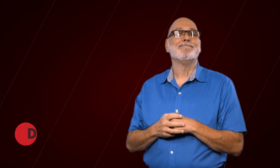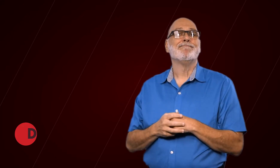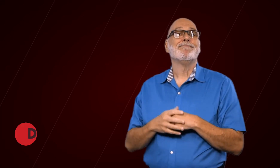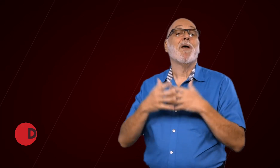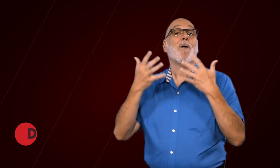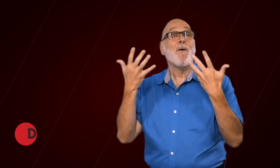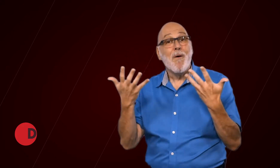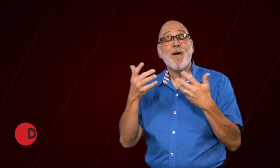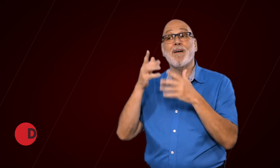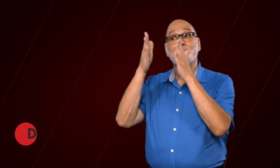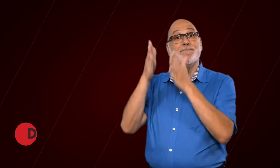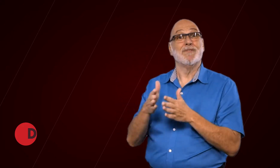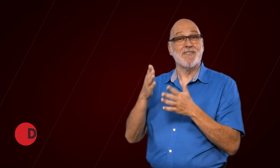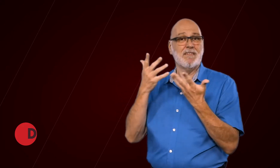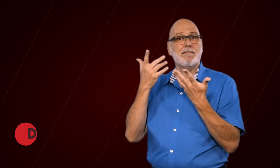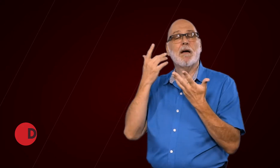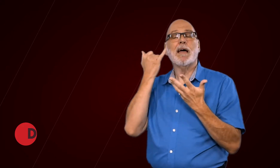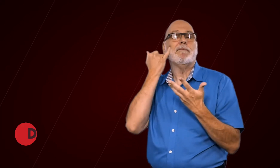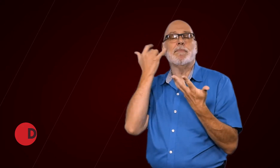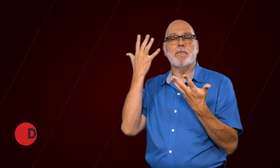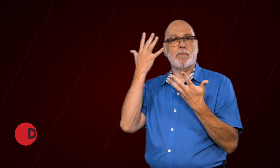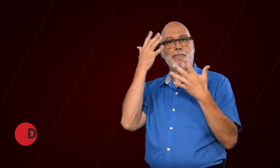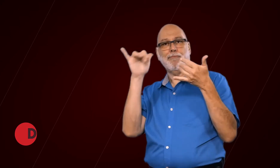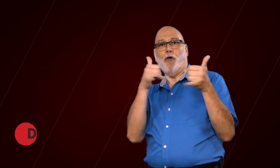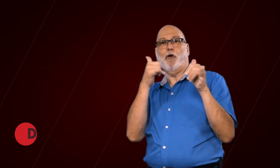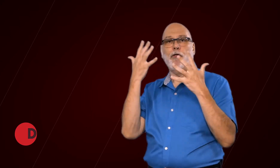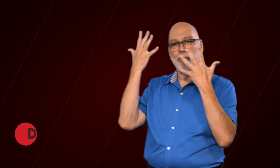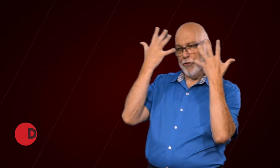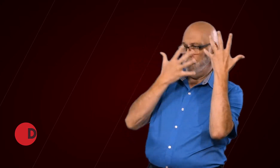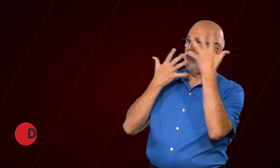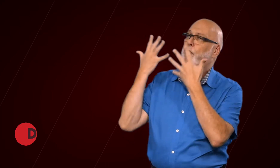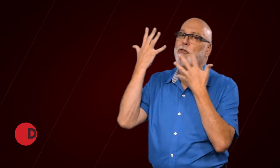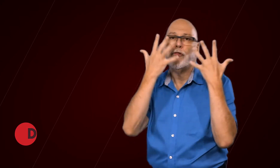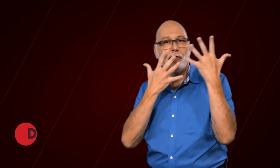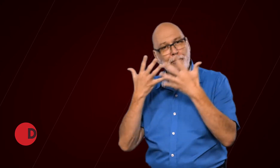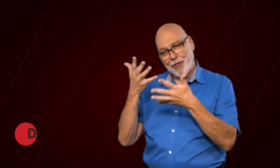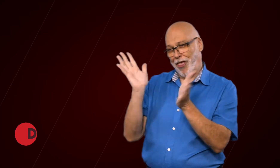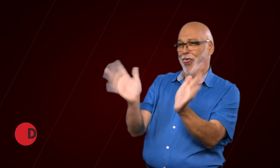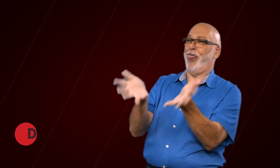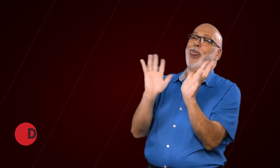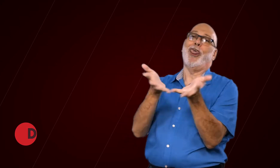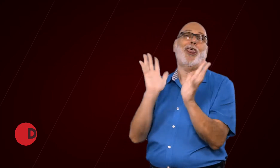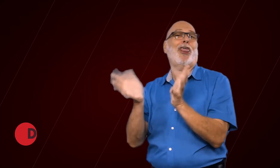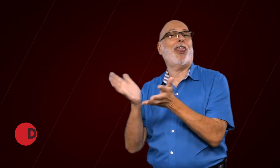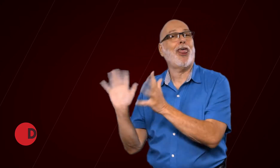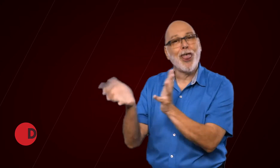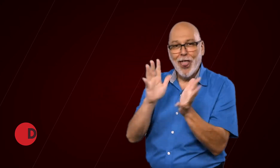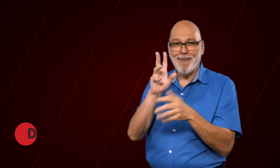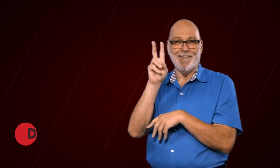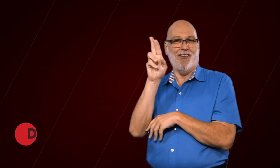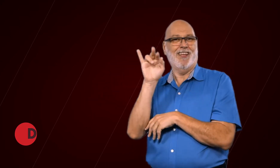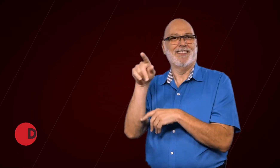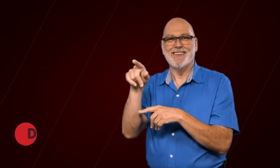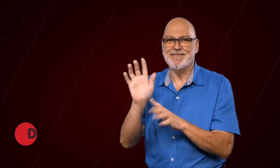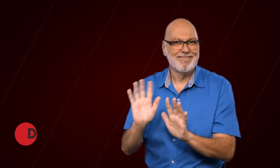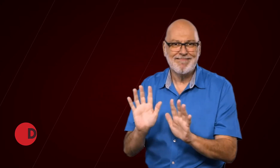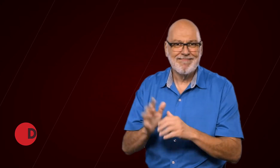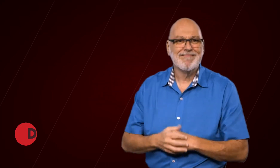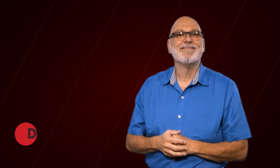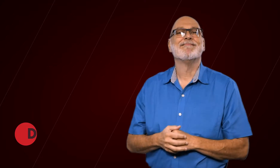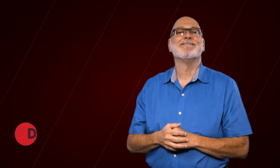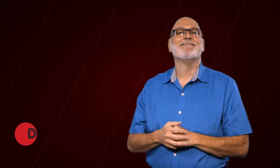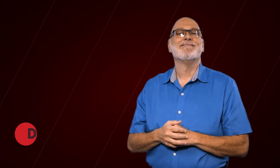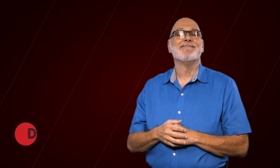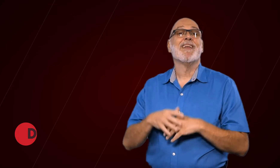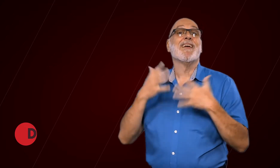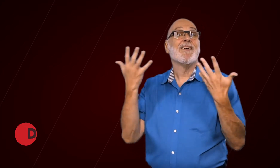one or more parties is intoxicated by alcohol or drugs, and